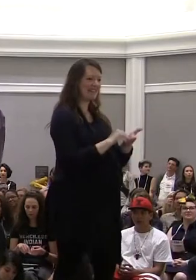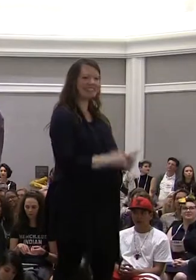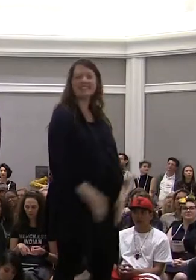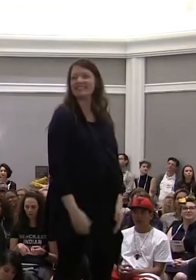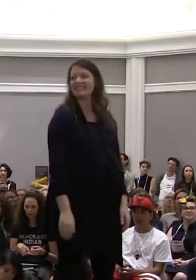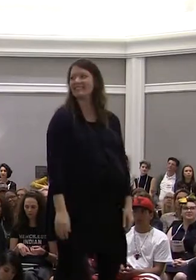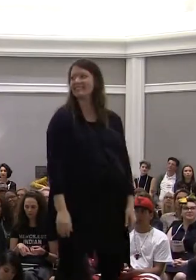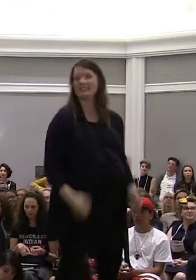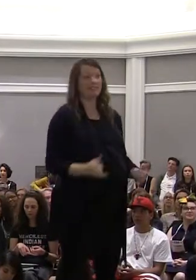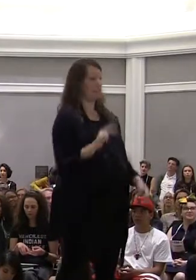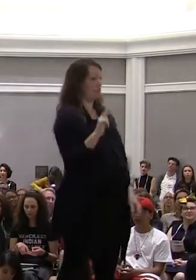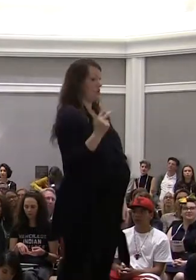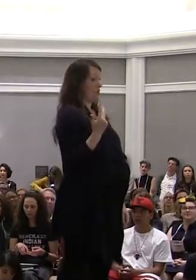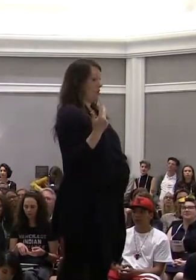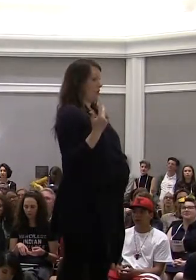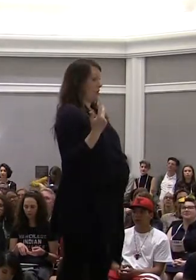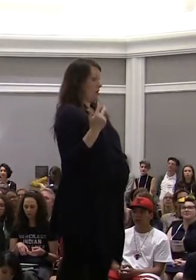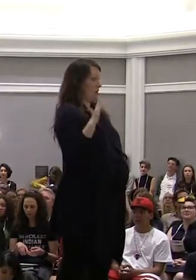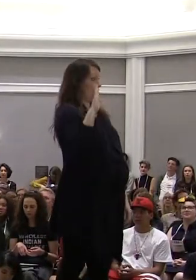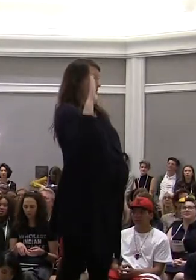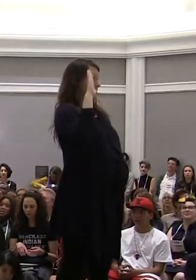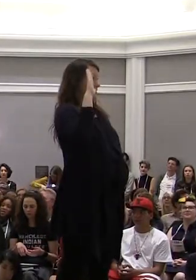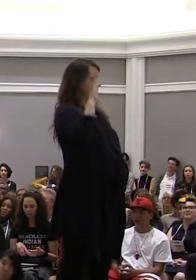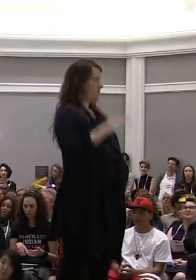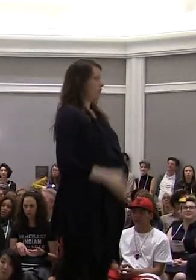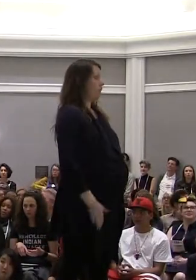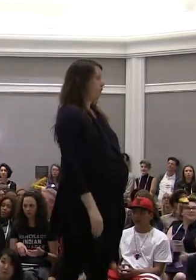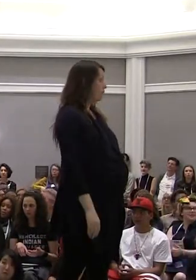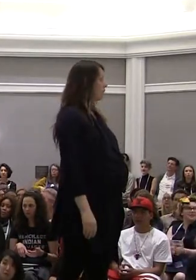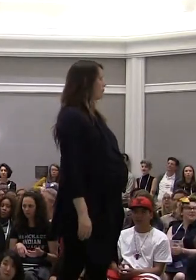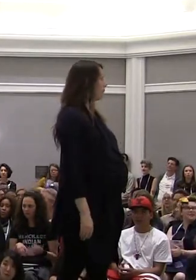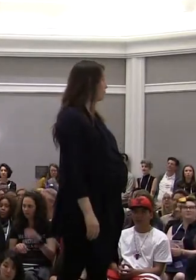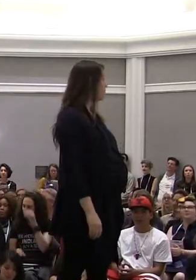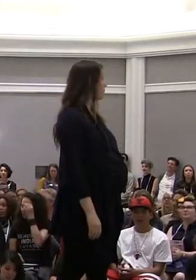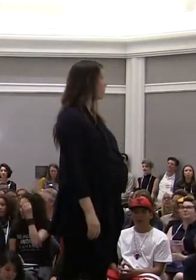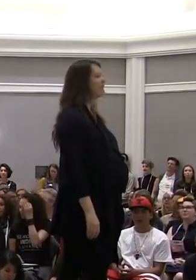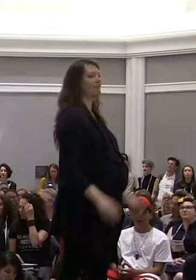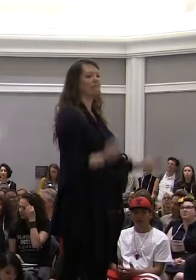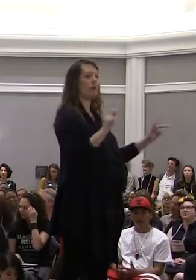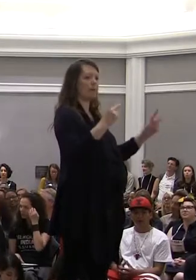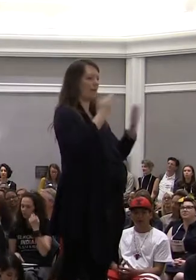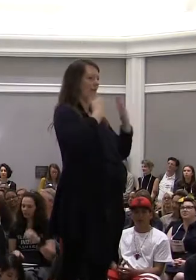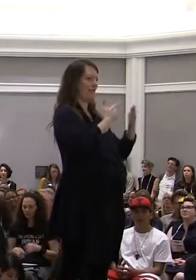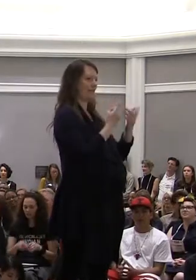This is my third TCG National Conference. All right, thanks for hanging in there.